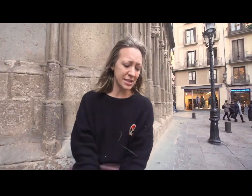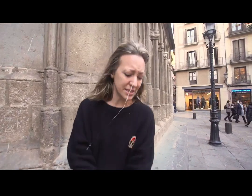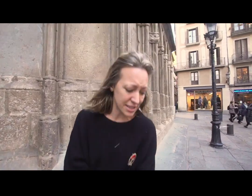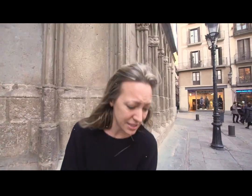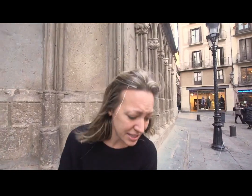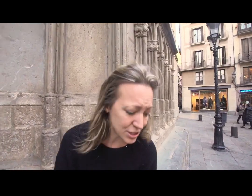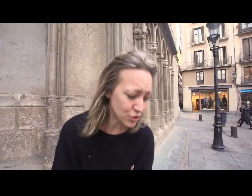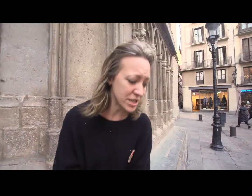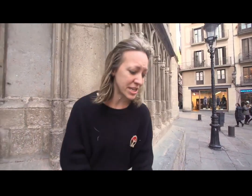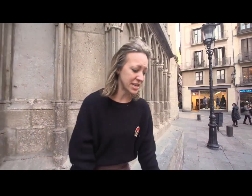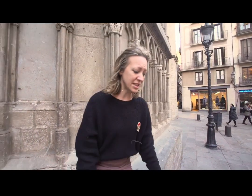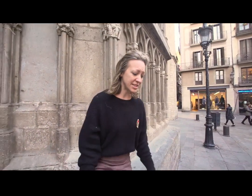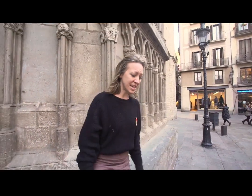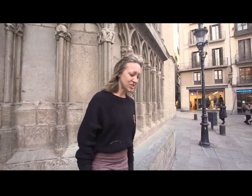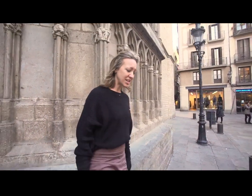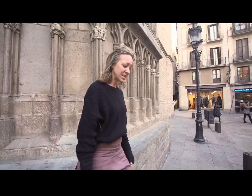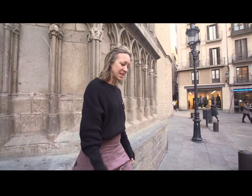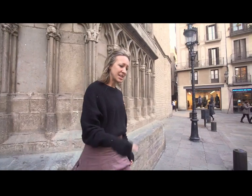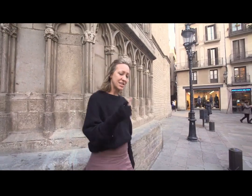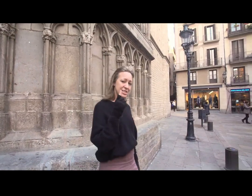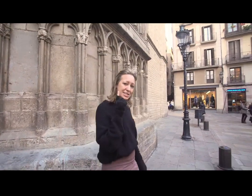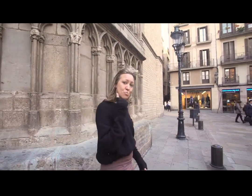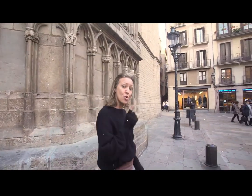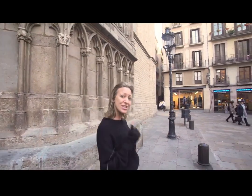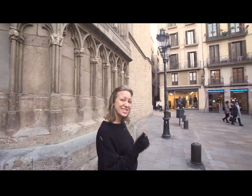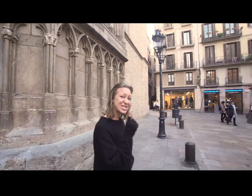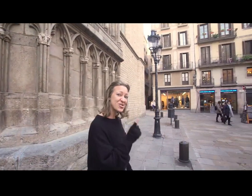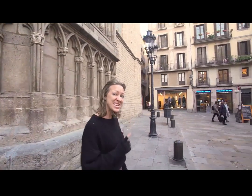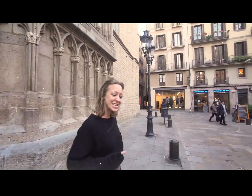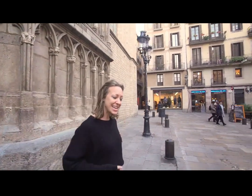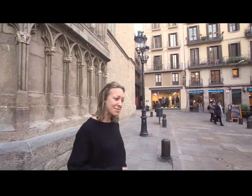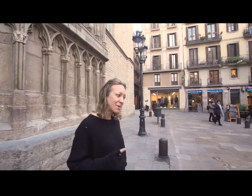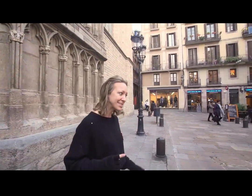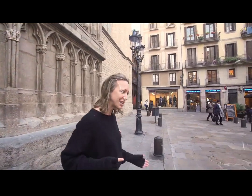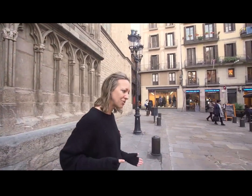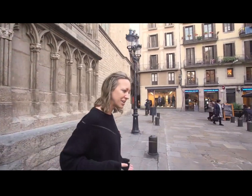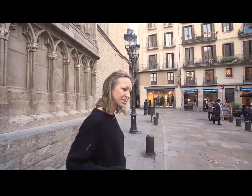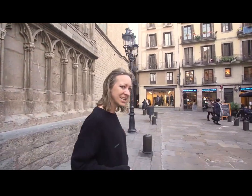I heard that there's a little street here that is actually the smallest street in Barcelona!